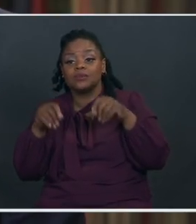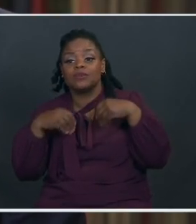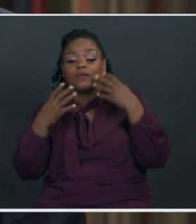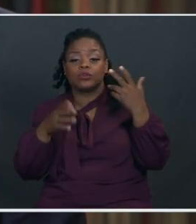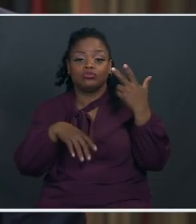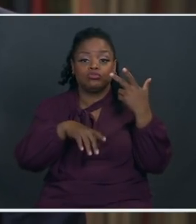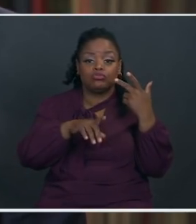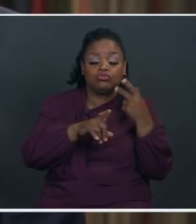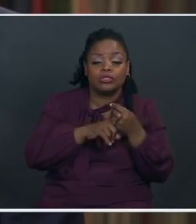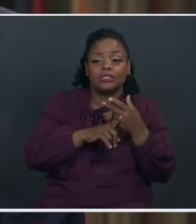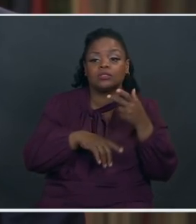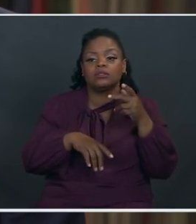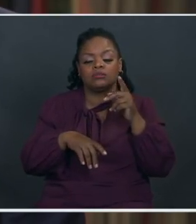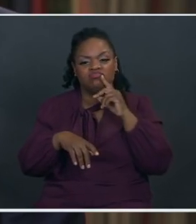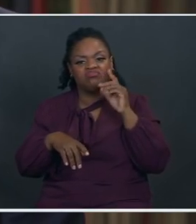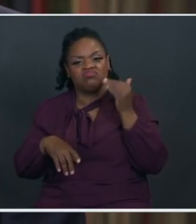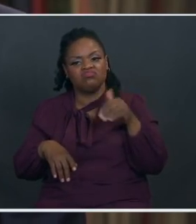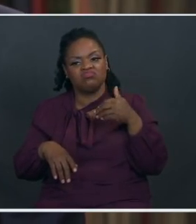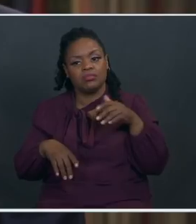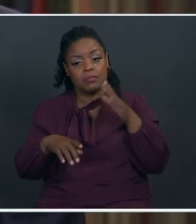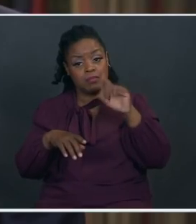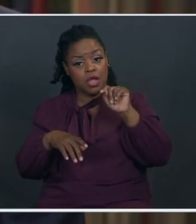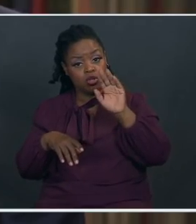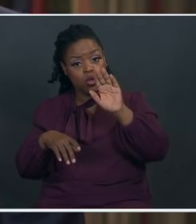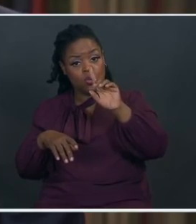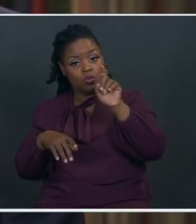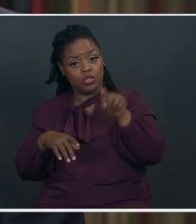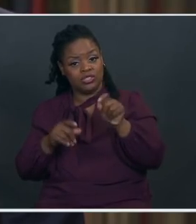To the very specific question of whether or not a factory